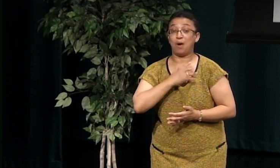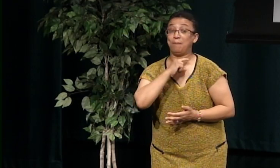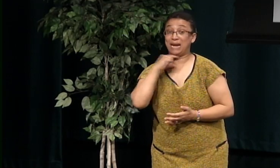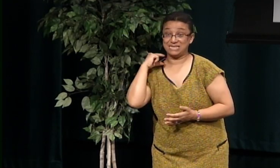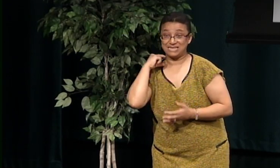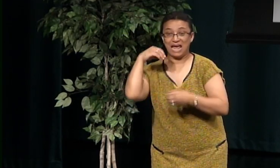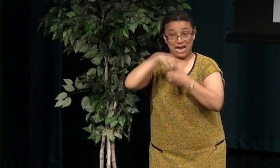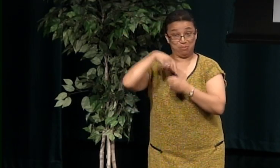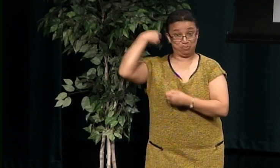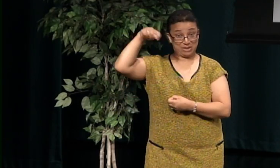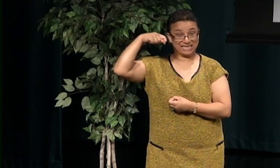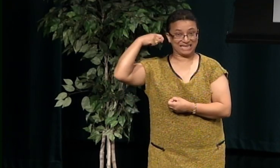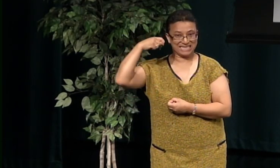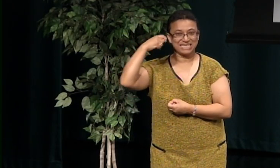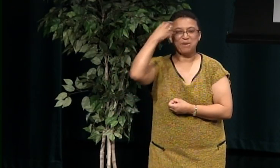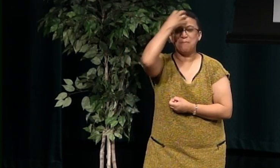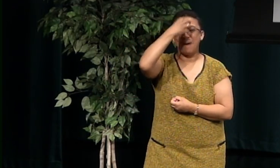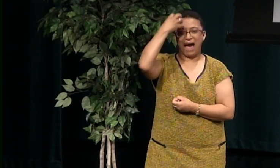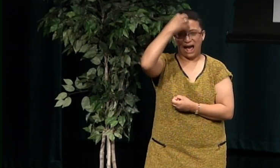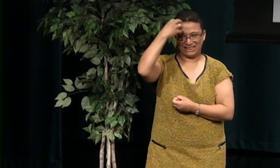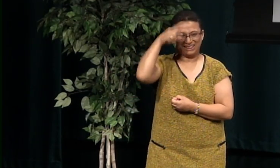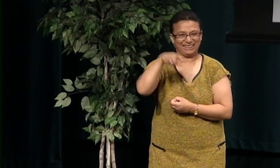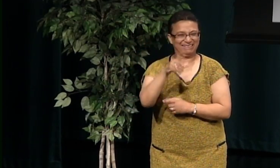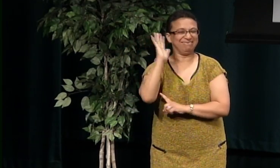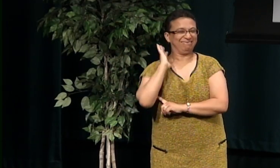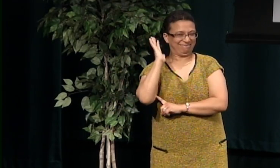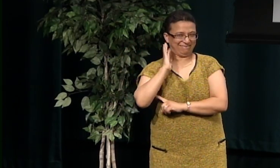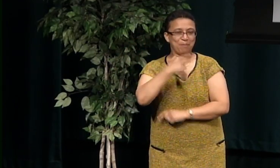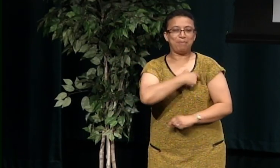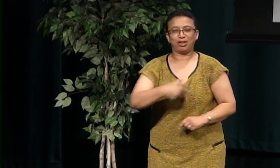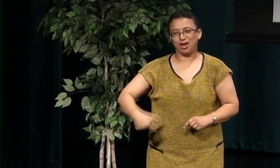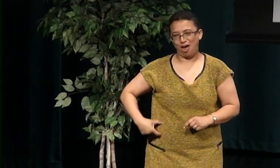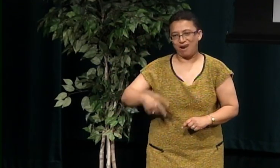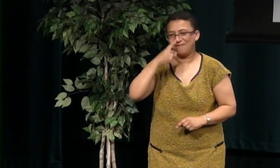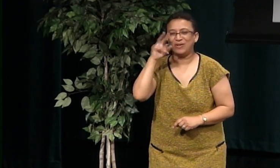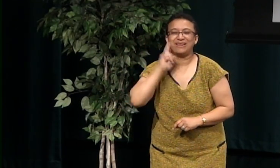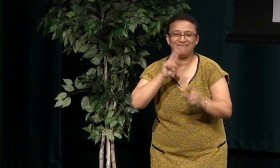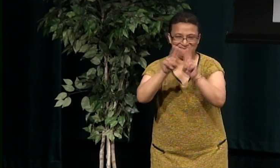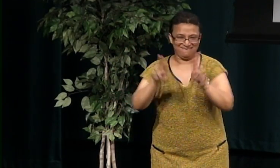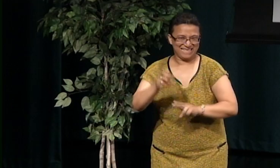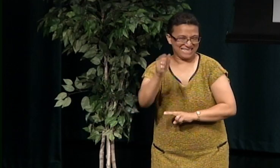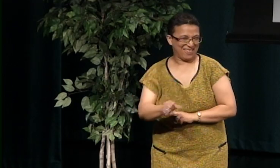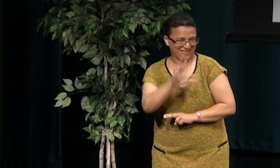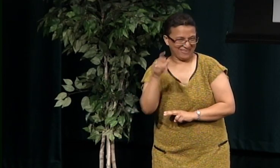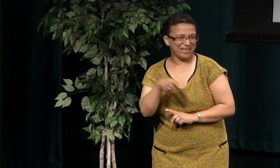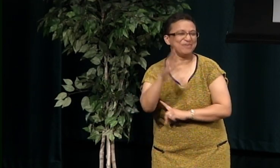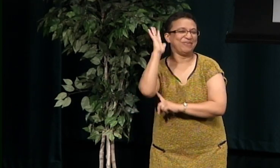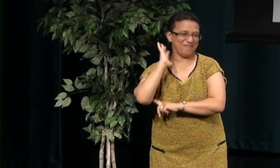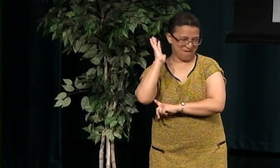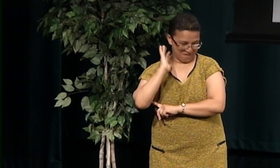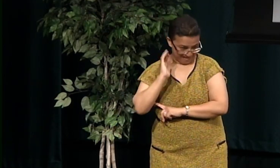and the government needs to sign off on it. And the ministers, the president, the ambassadors